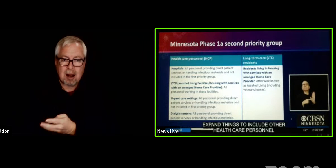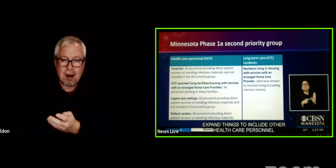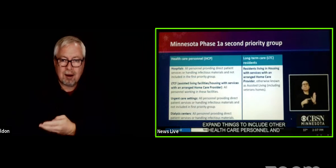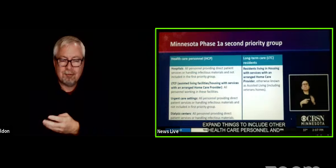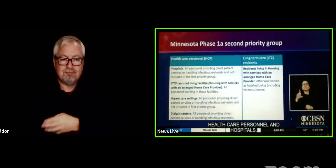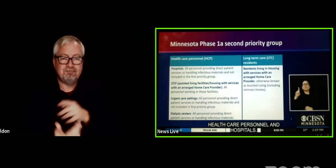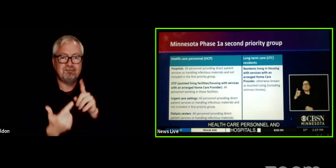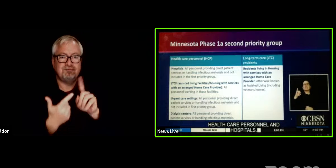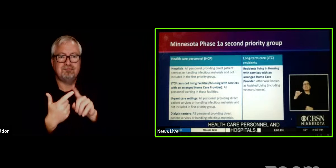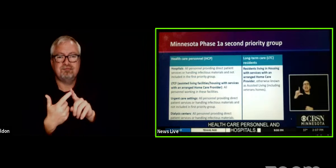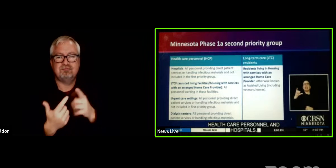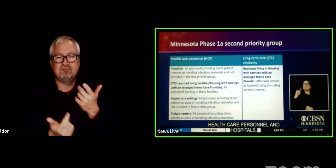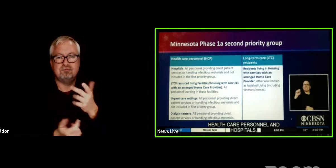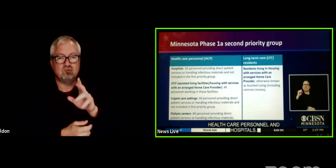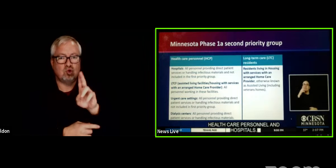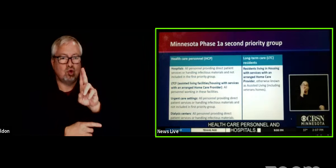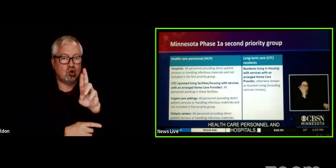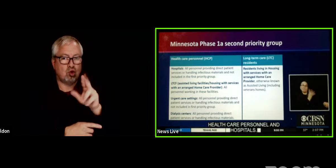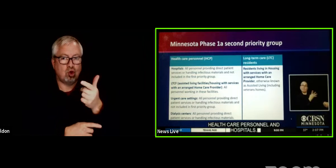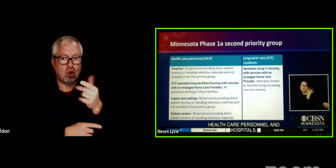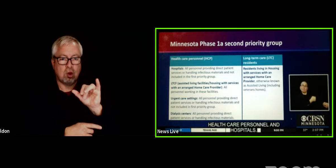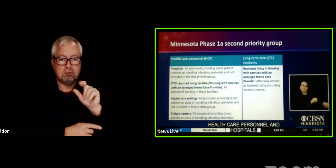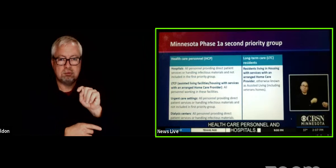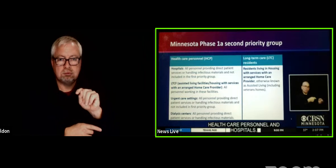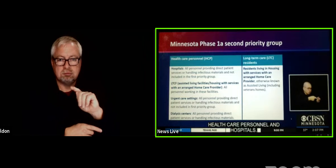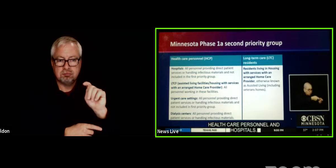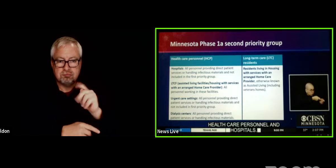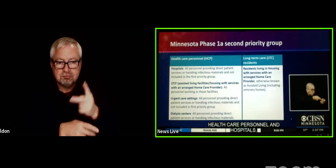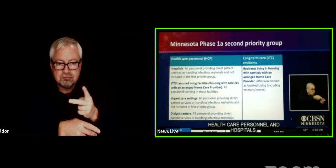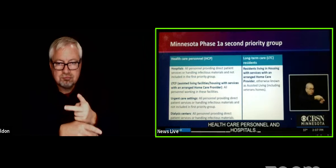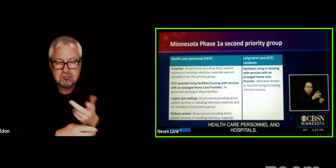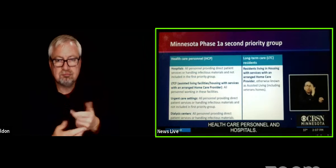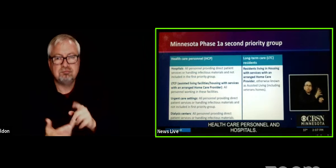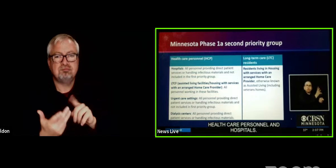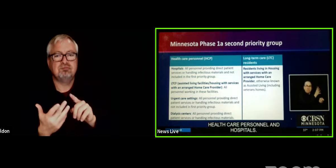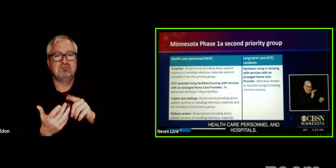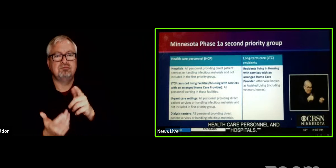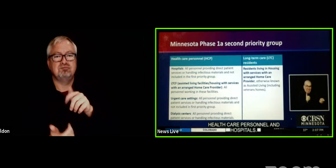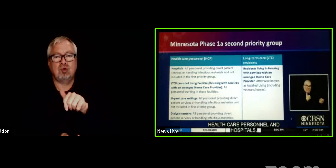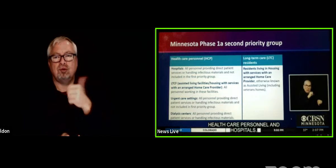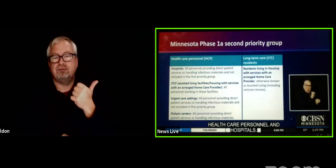HANDLE INFECTIOUS MATERIAL. AND THEN ALSO STAFF IN ASSISTED LIVING FACILITIES.